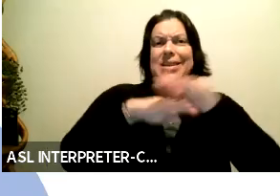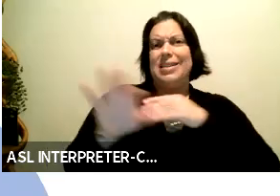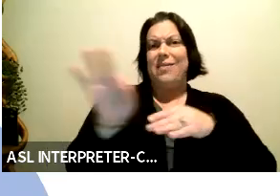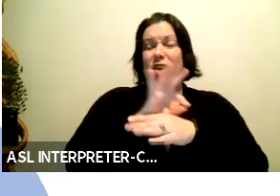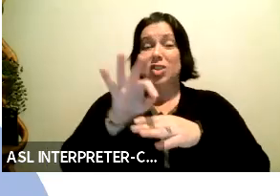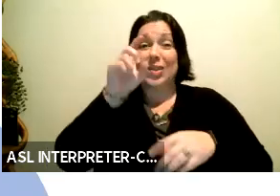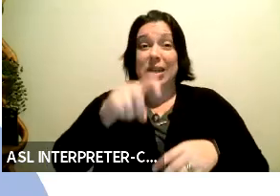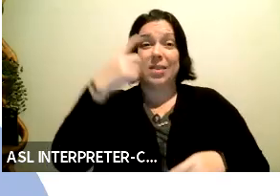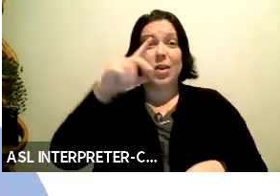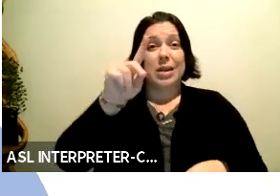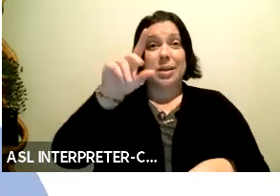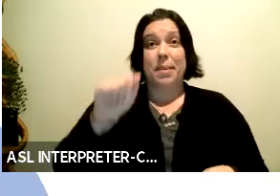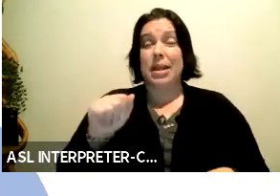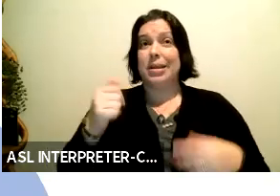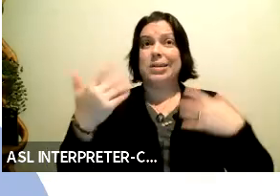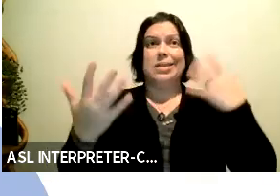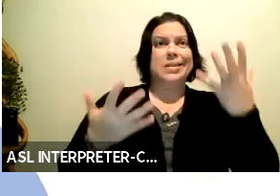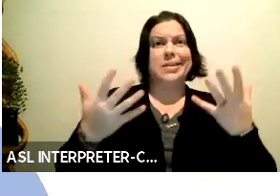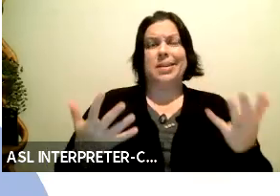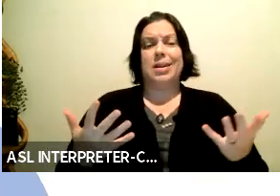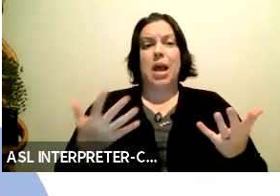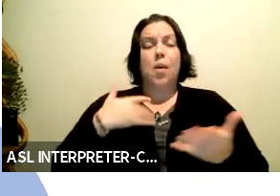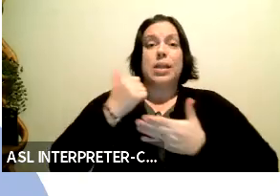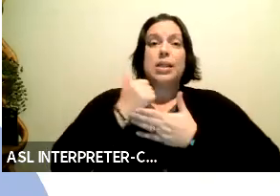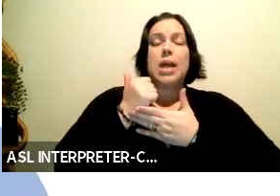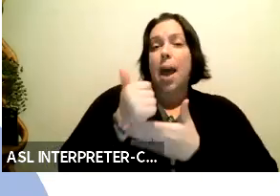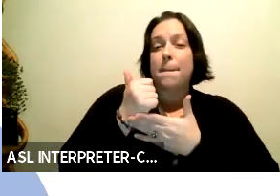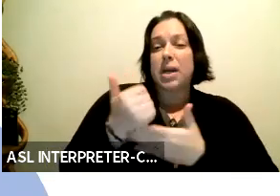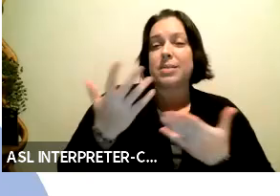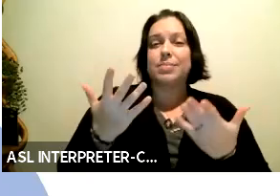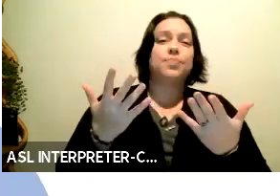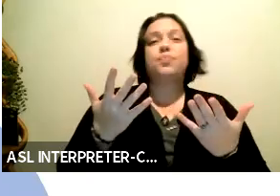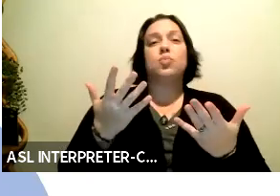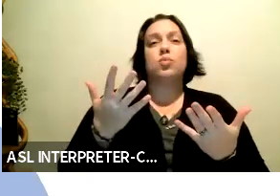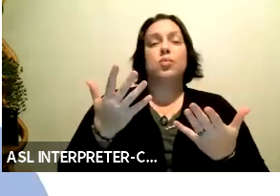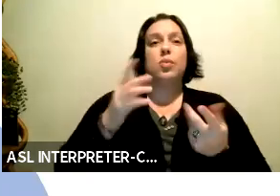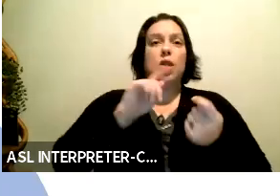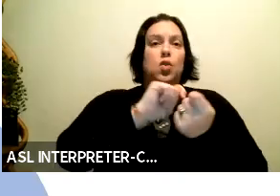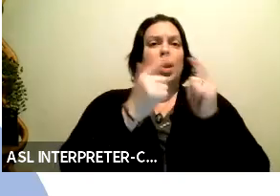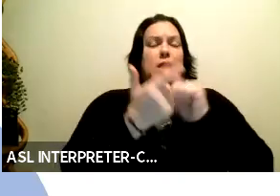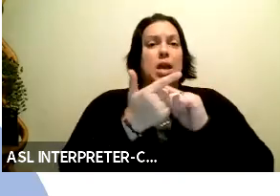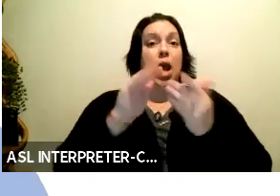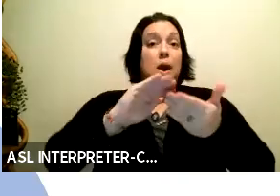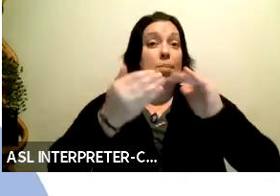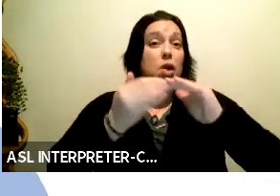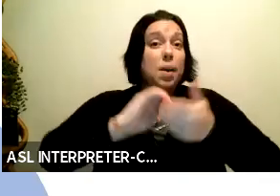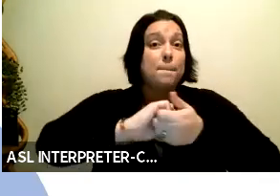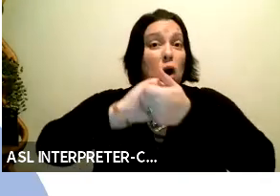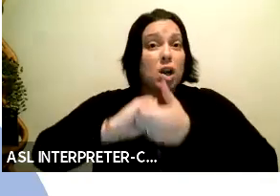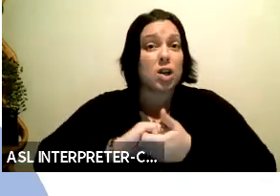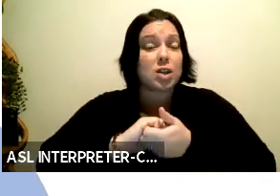wasn't true. I was having to help translate from community partners to emergency management exactly